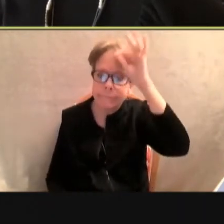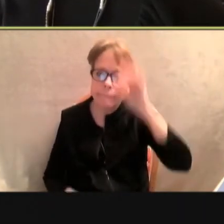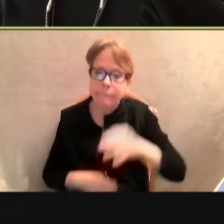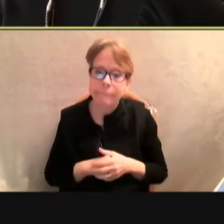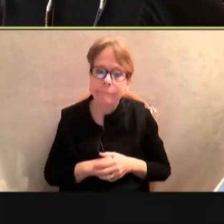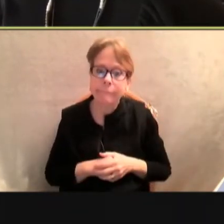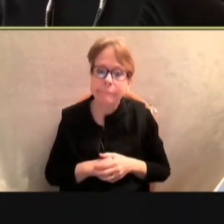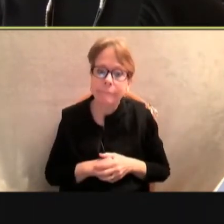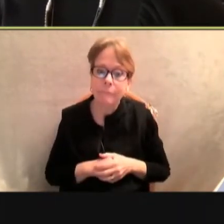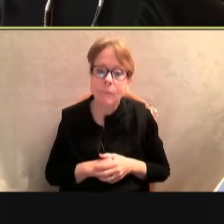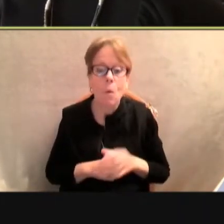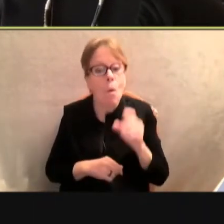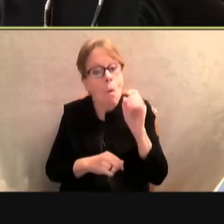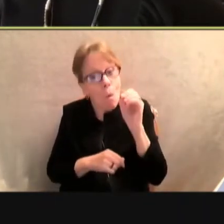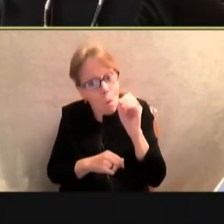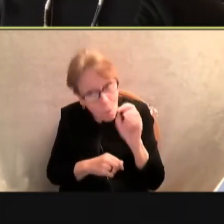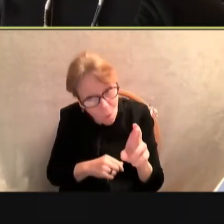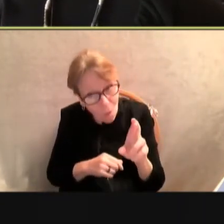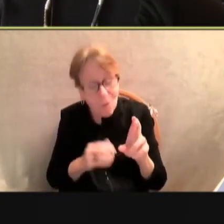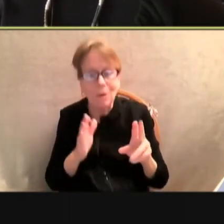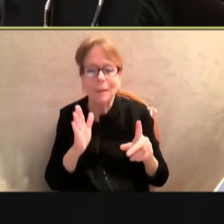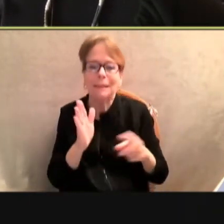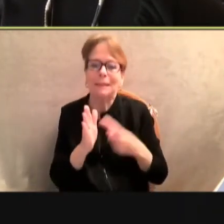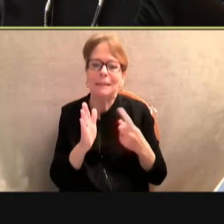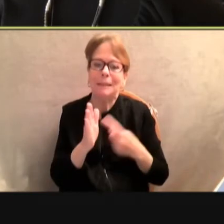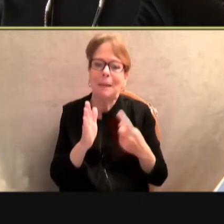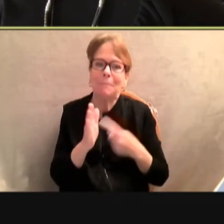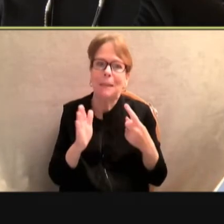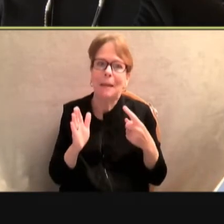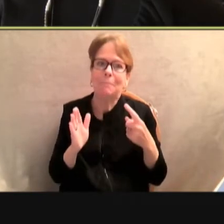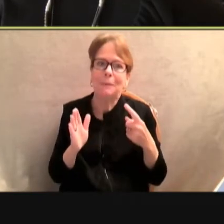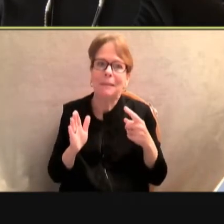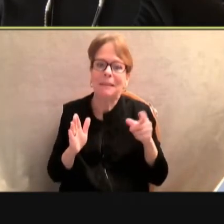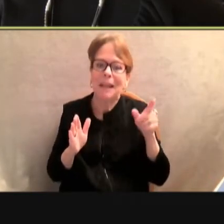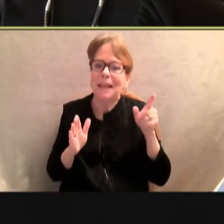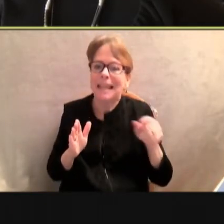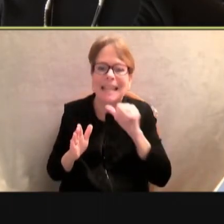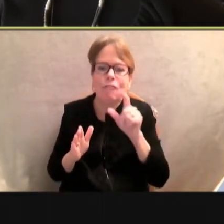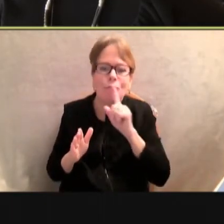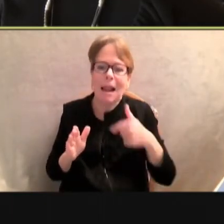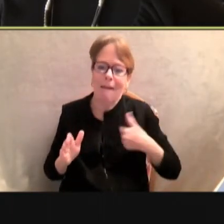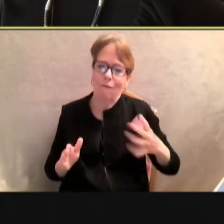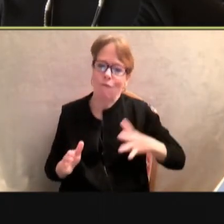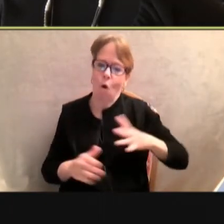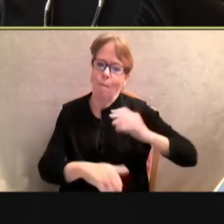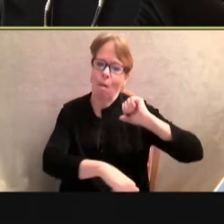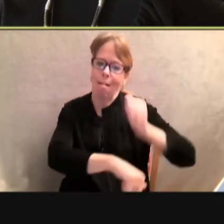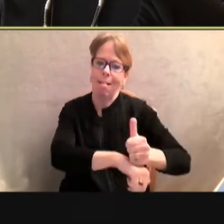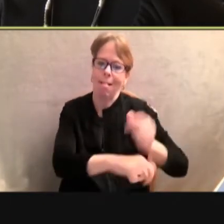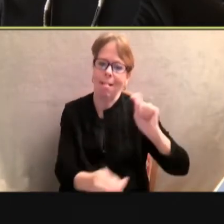accommodations or they utilized compensatory strategies and aides that help them manage.